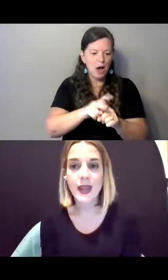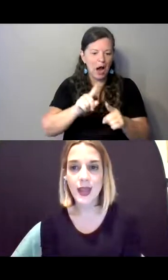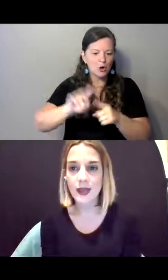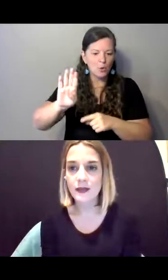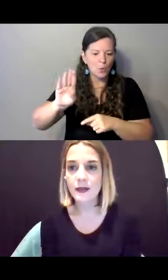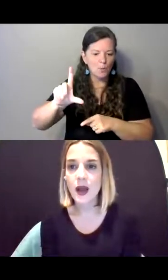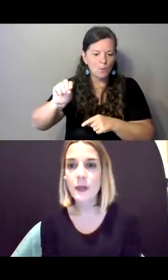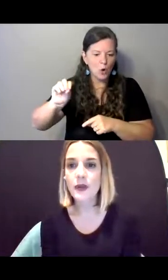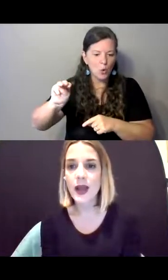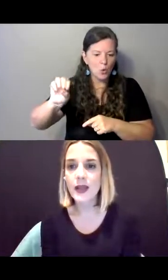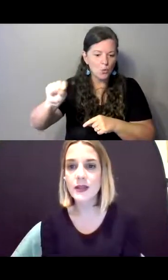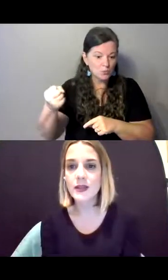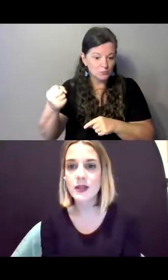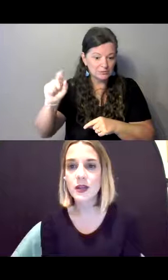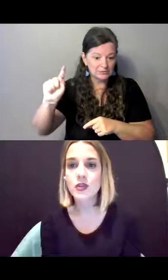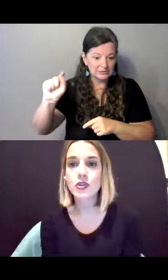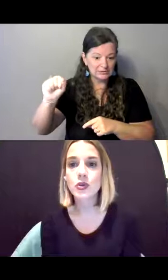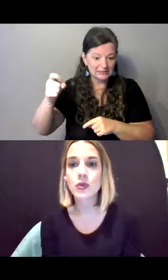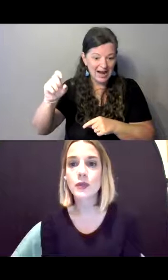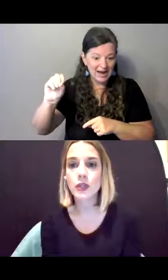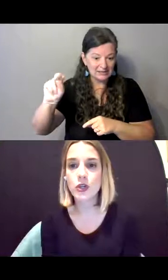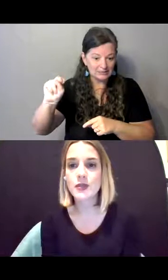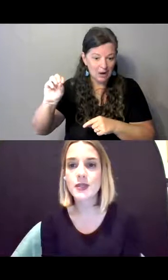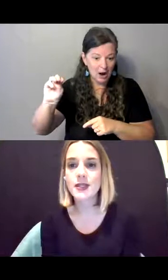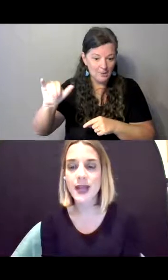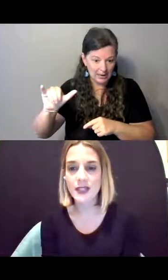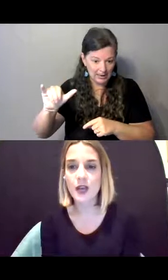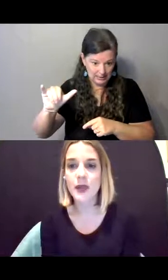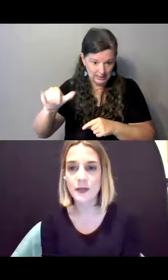and again, apply it to Bloom's taxonomy.